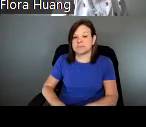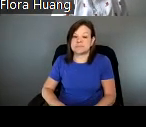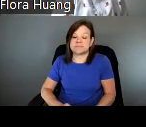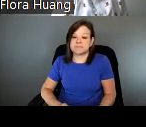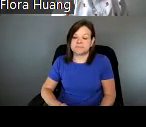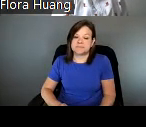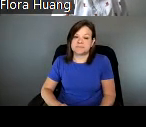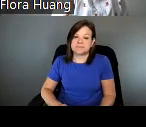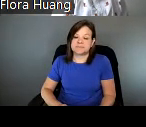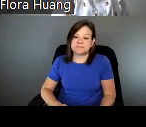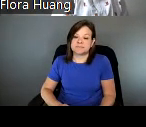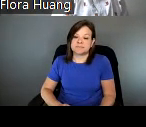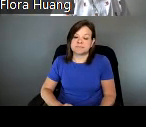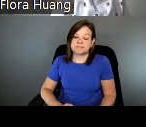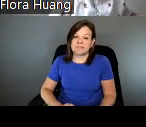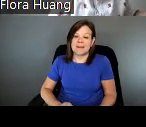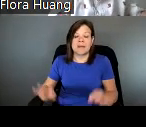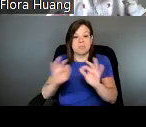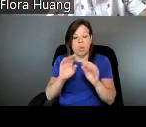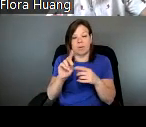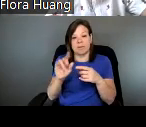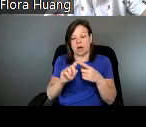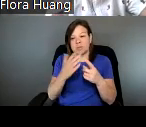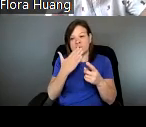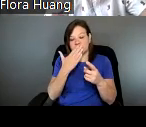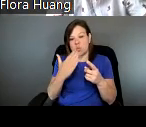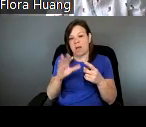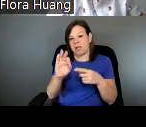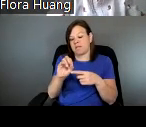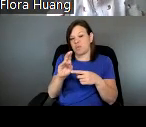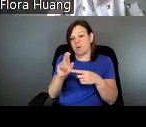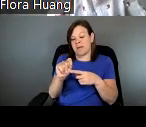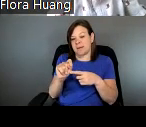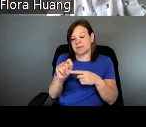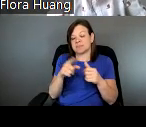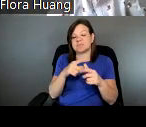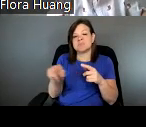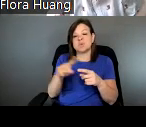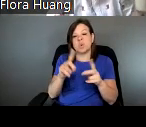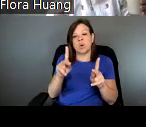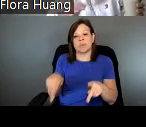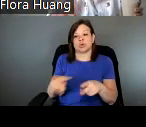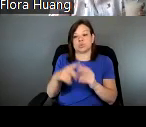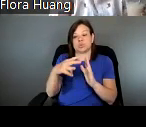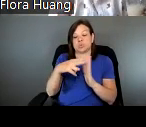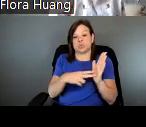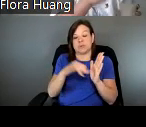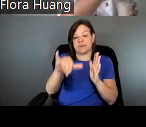It's important that the document is formatted well, so that a person who is reading it can skim